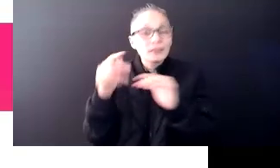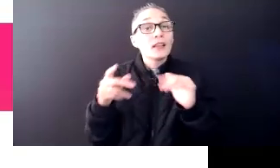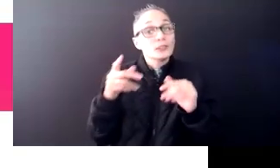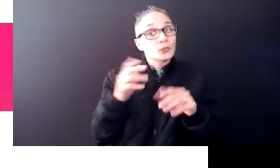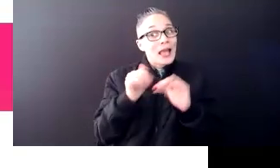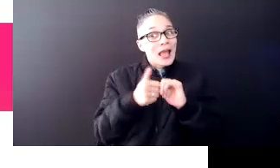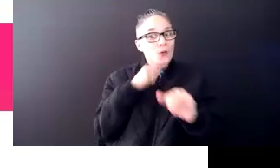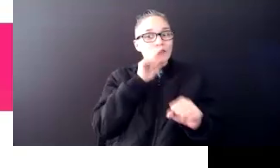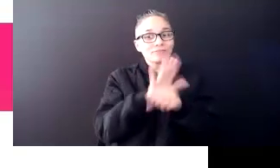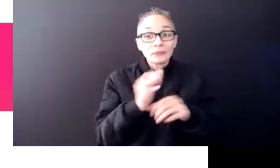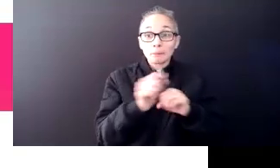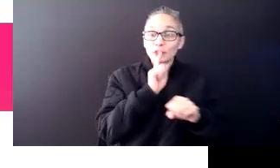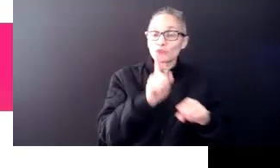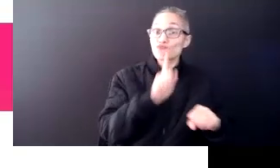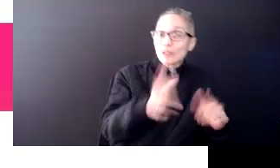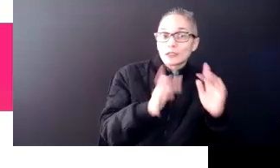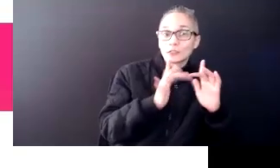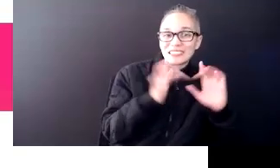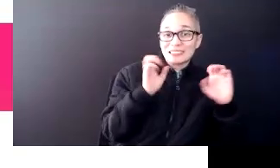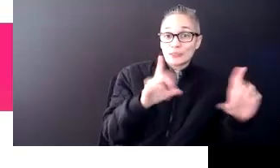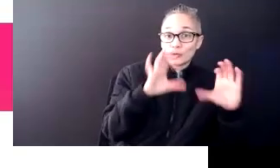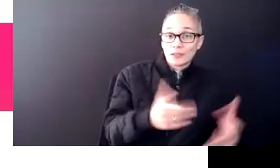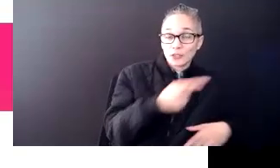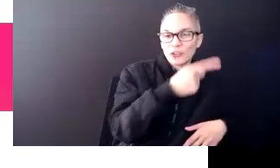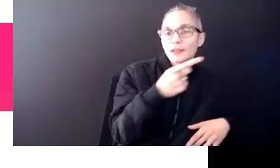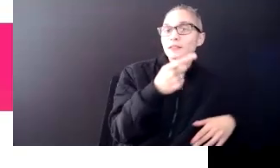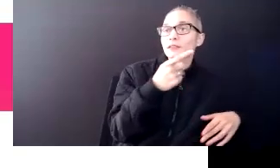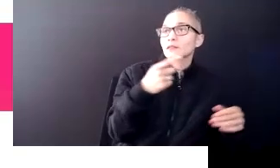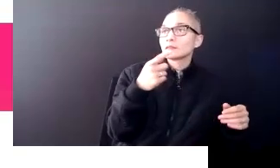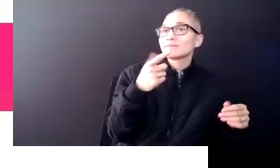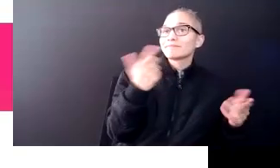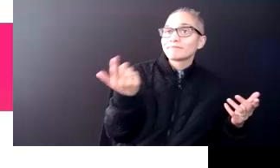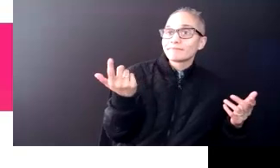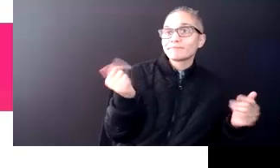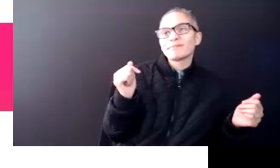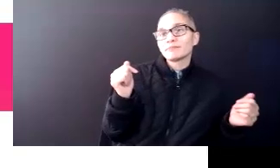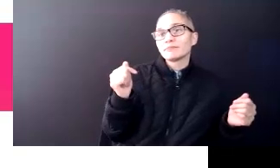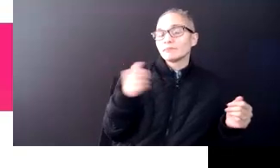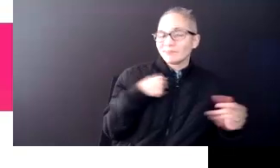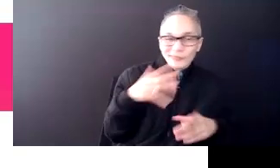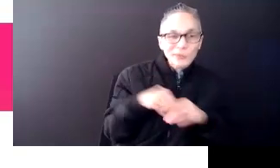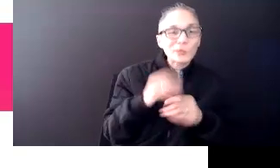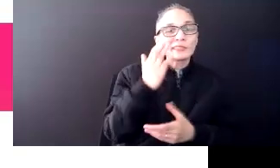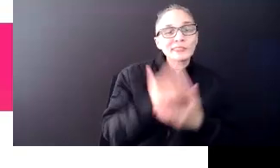education courses is that we do have, some of the activities that are over on